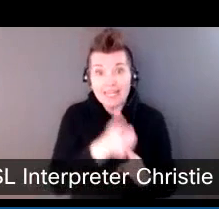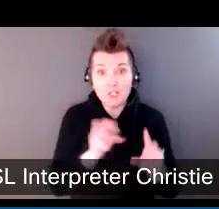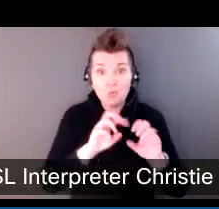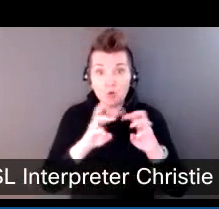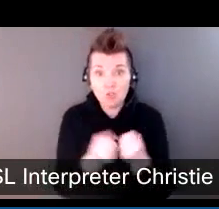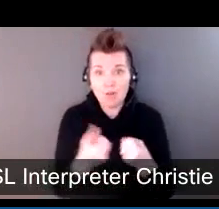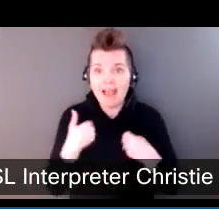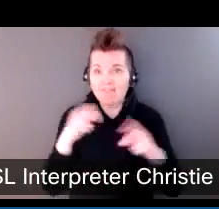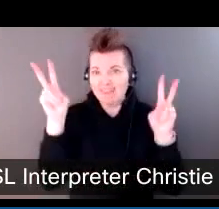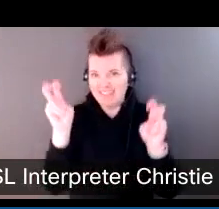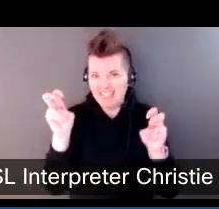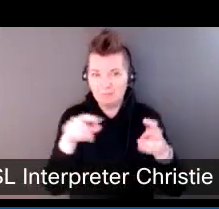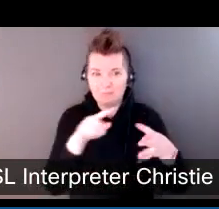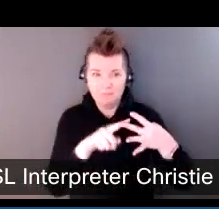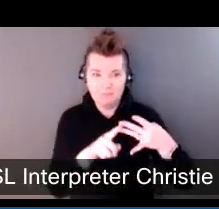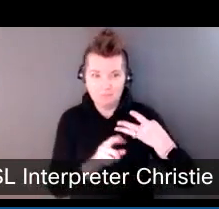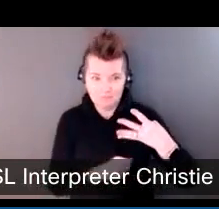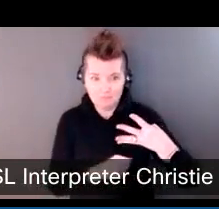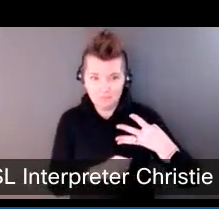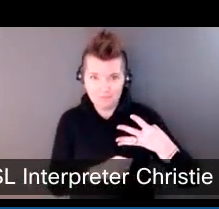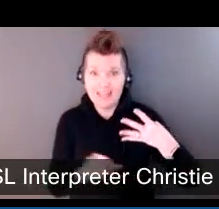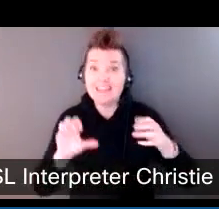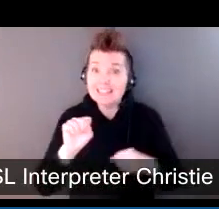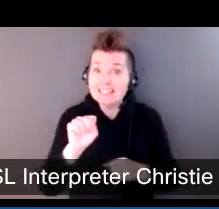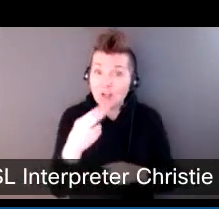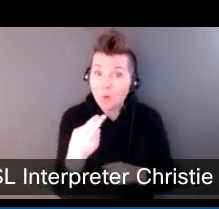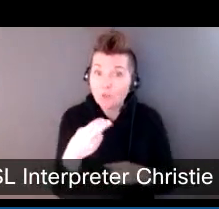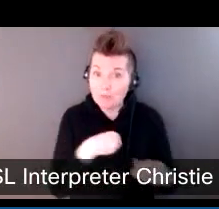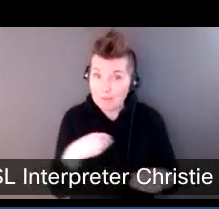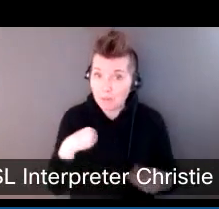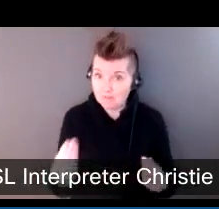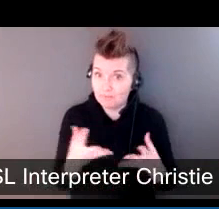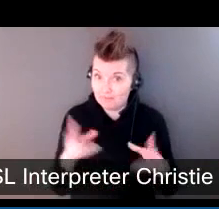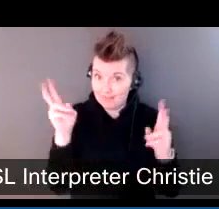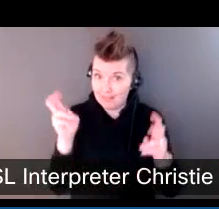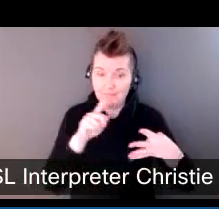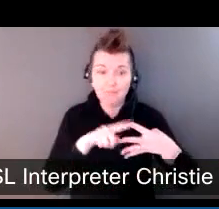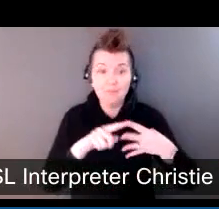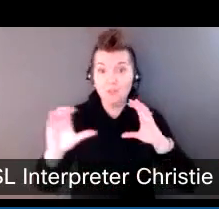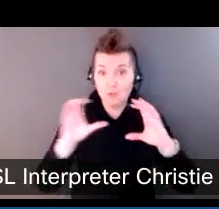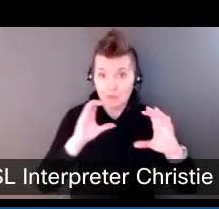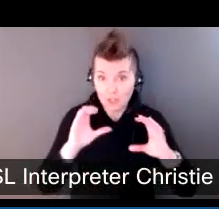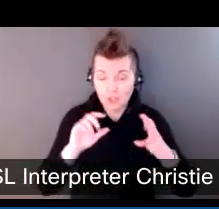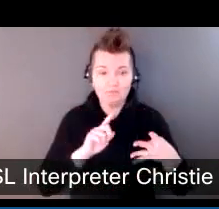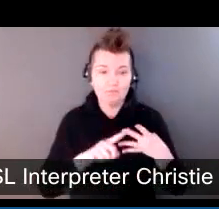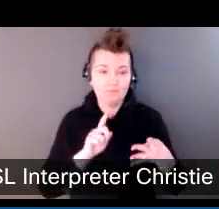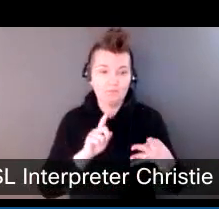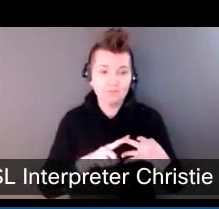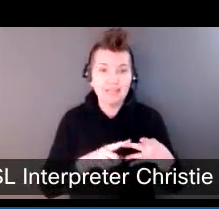These themes are identified by our stakeholder members. First, communication. Second, safe path of travel.